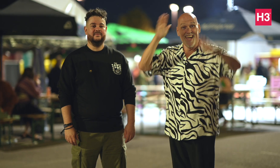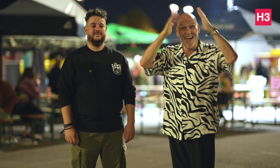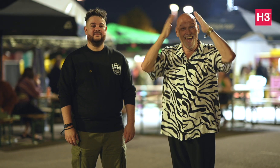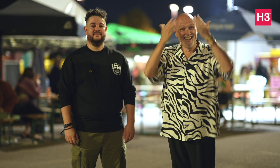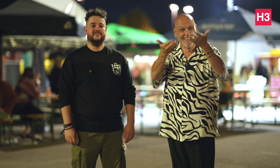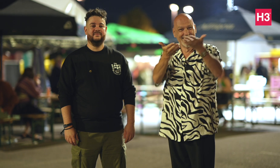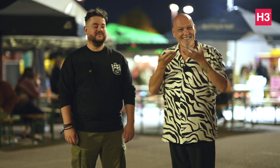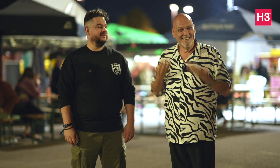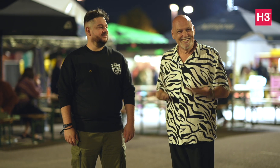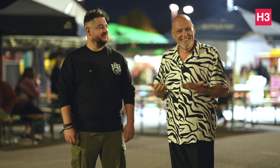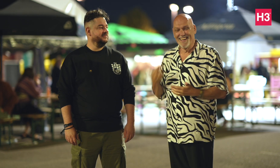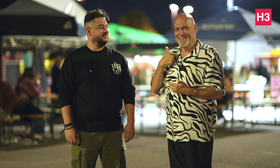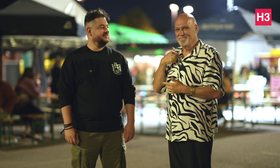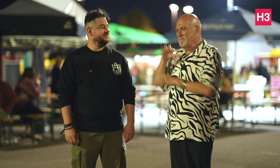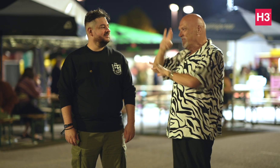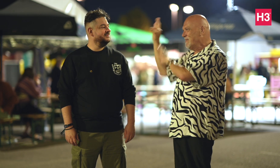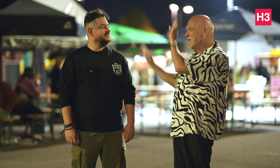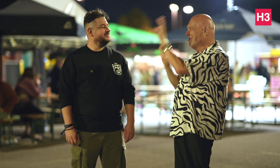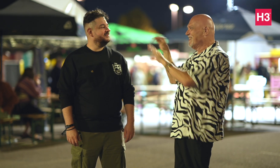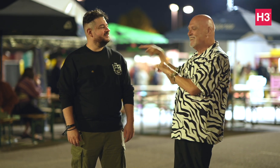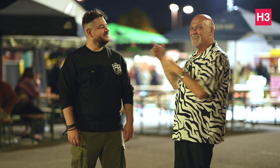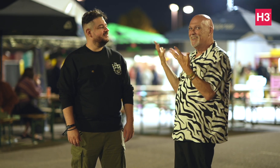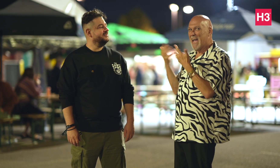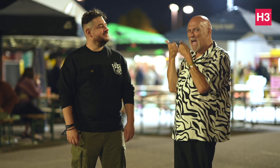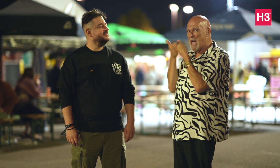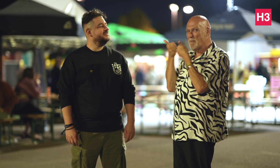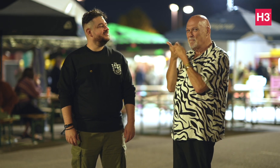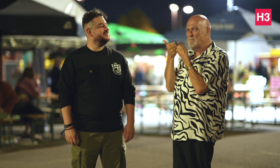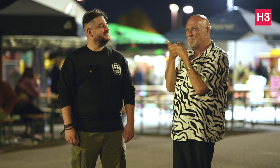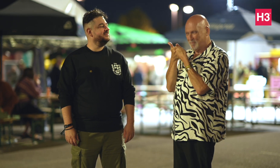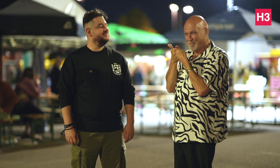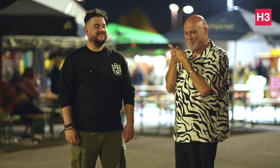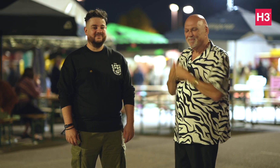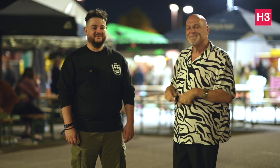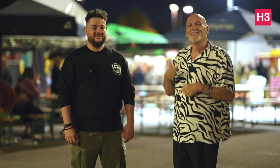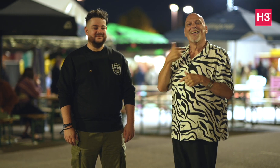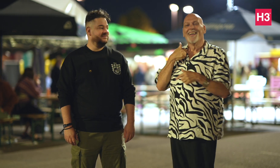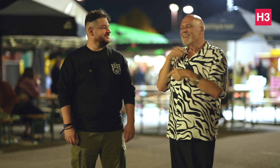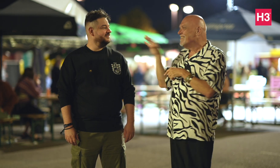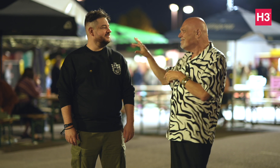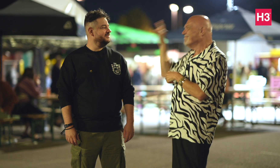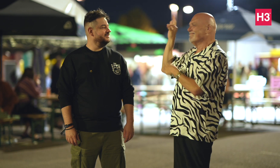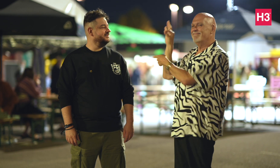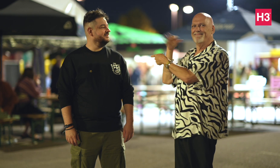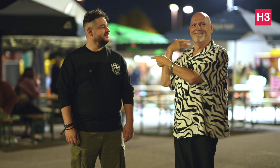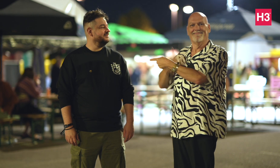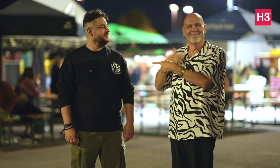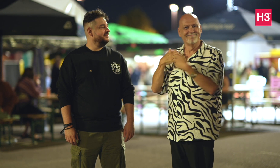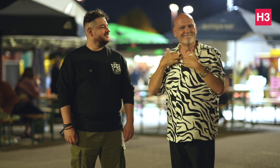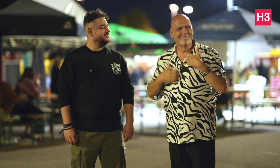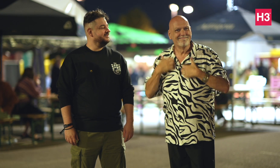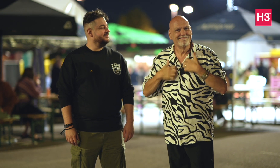Hello, I’m going to play a game and ask him some questions.